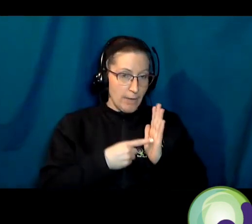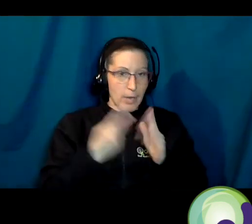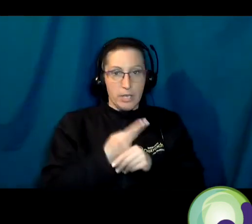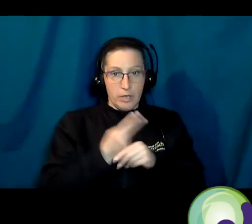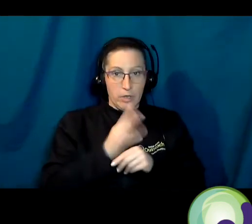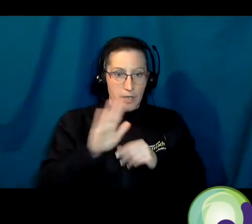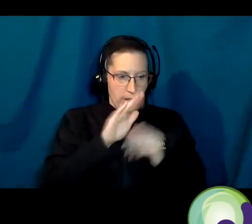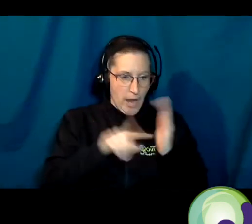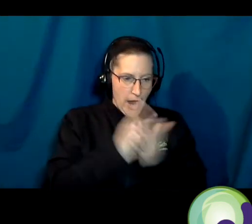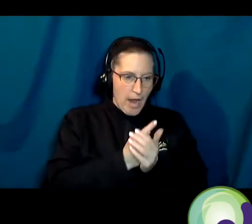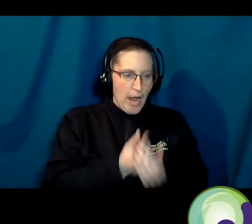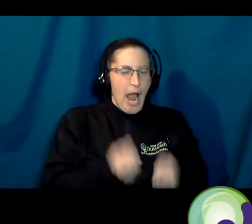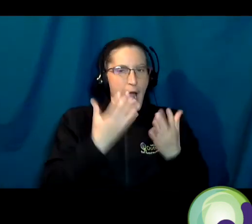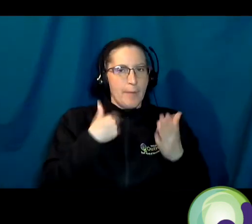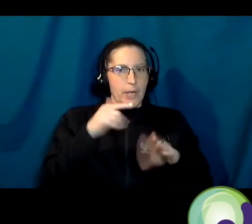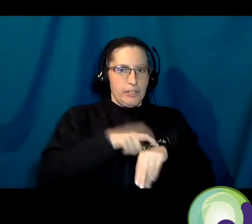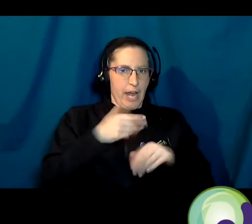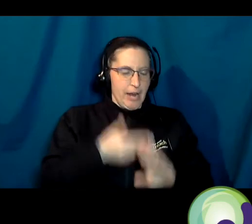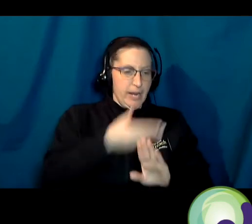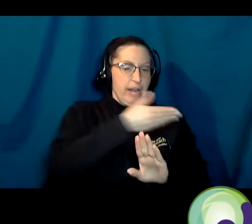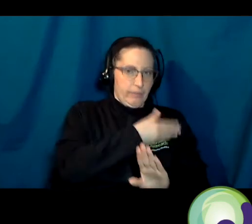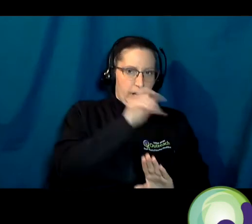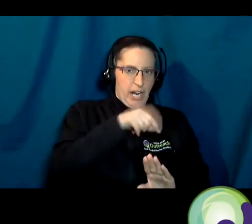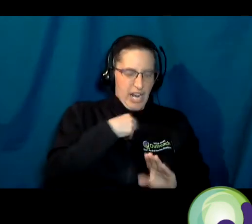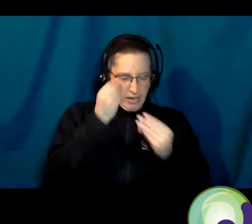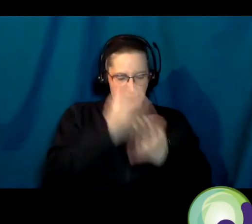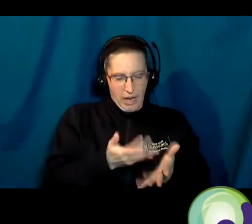up how much time in advance, are they required to submit a request?